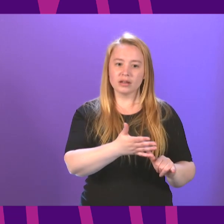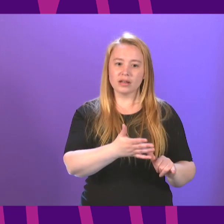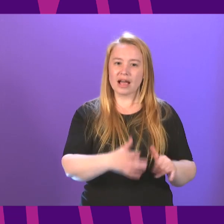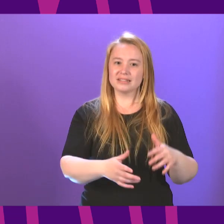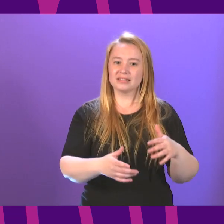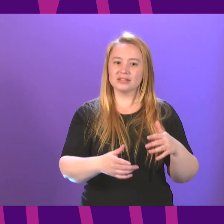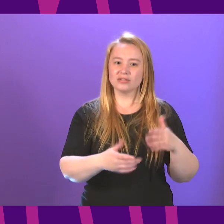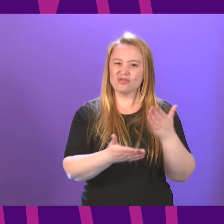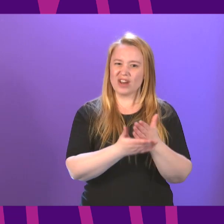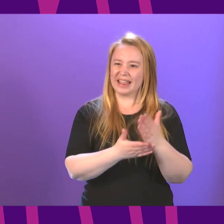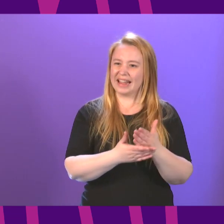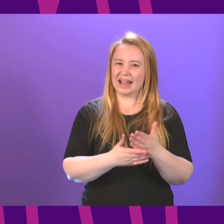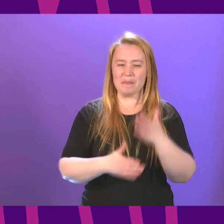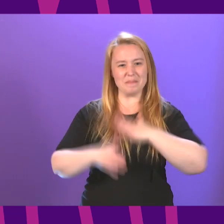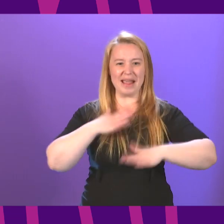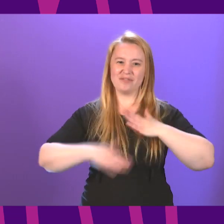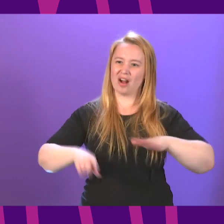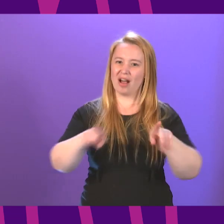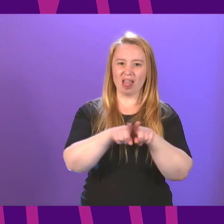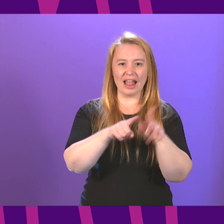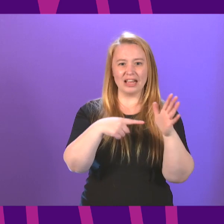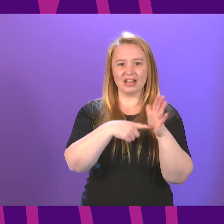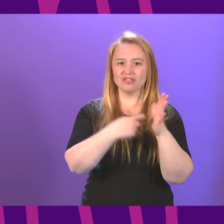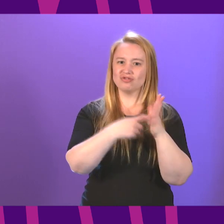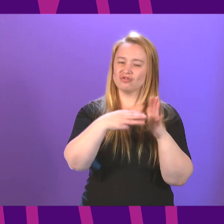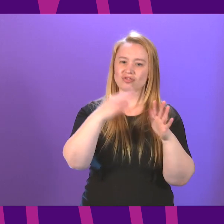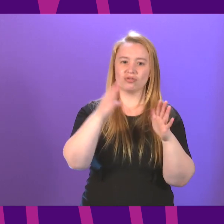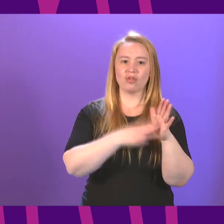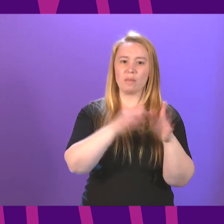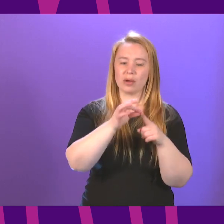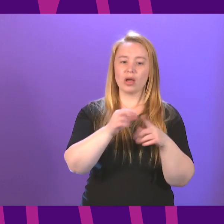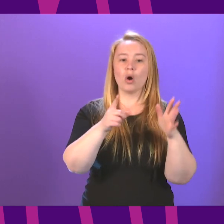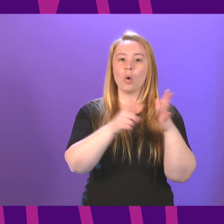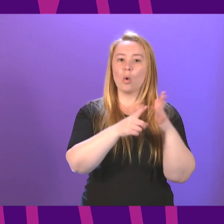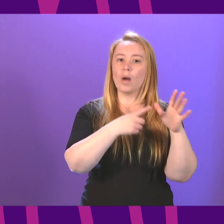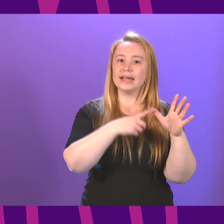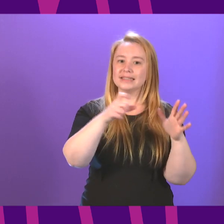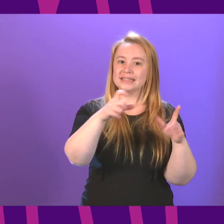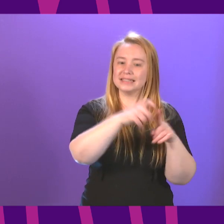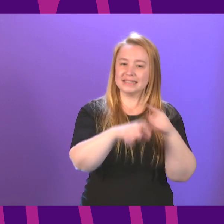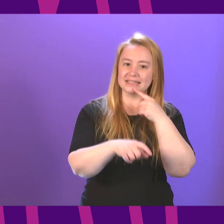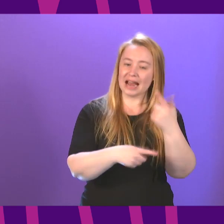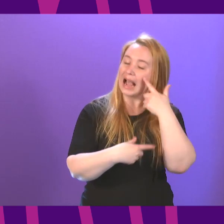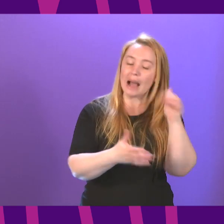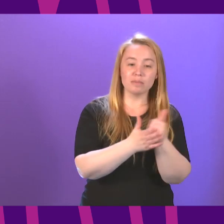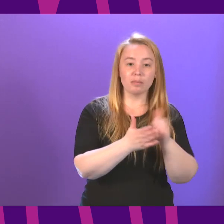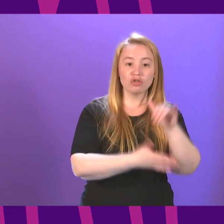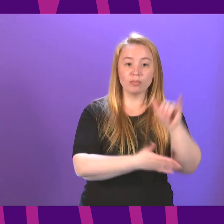Trump-like behaviour. The OECD has said that we cannot publish the report before it is finalised,